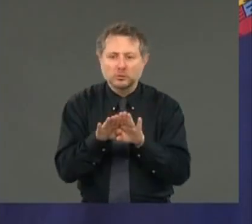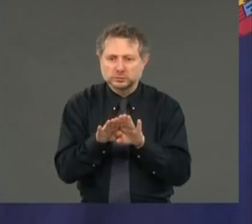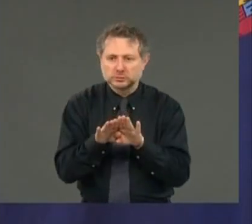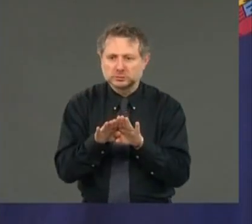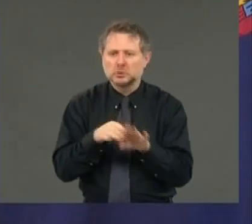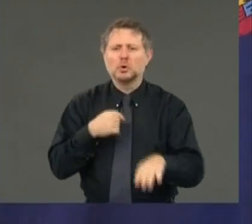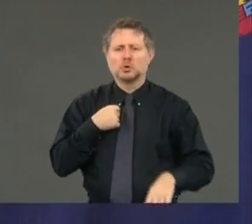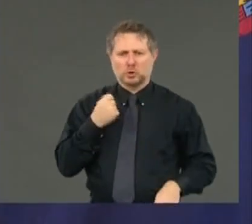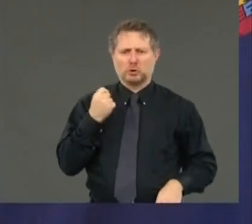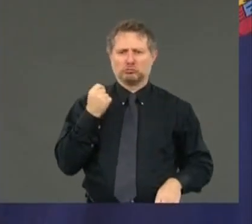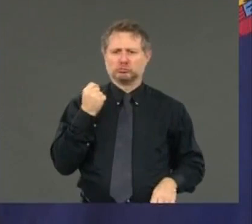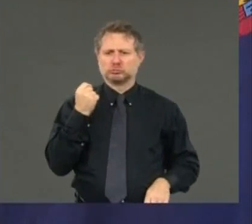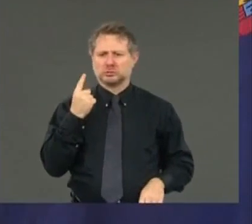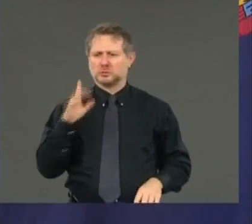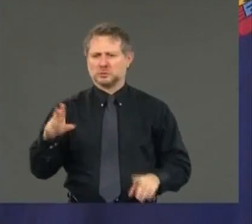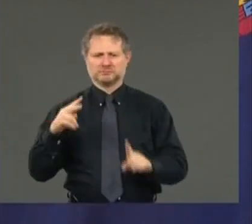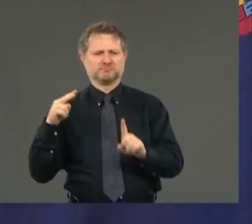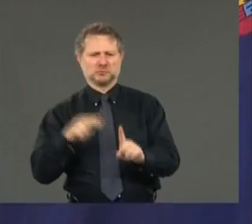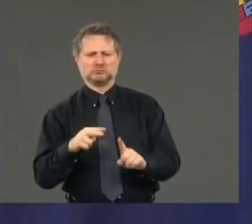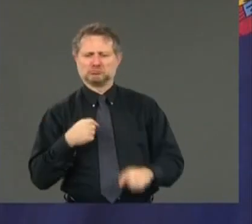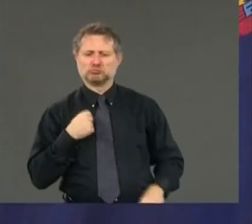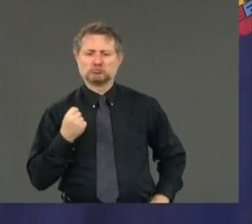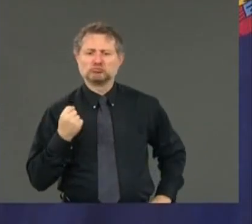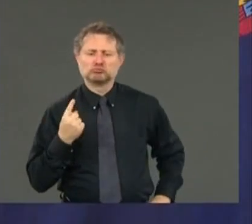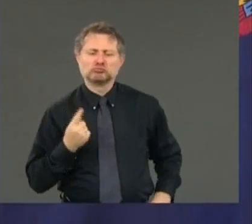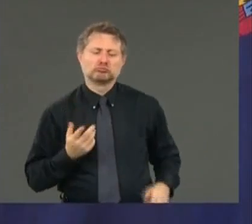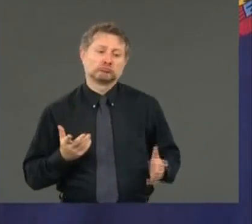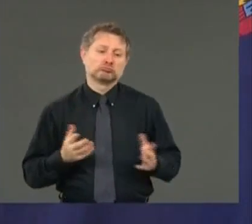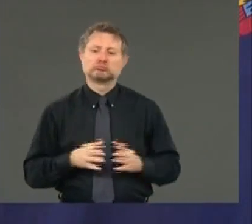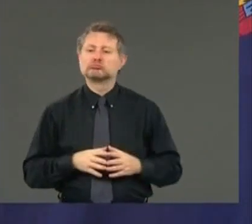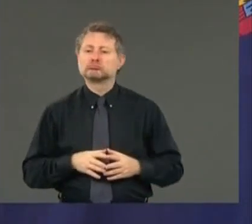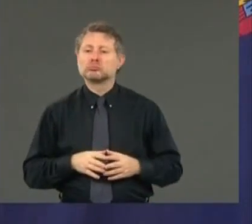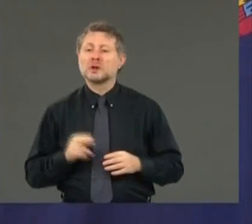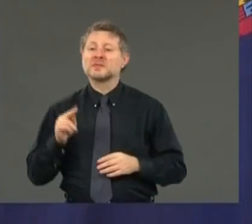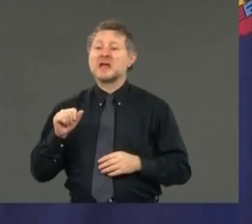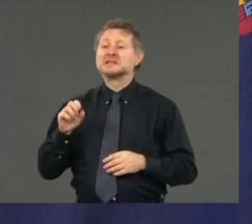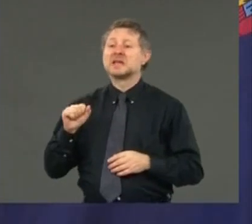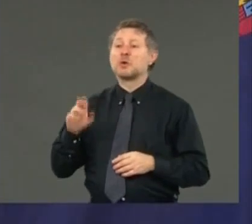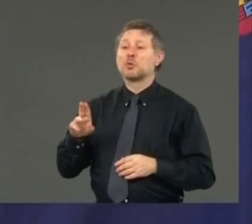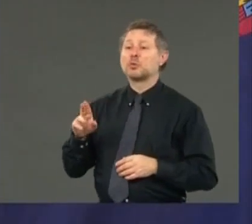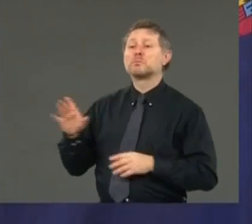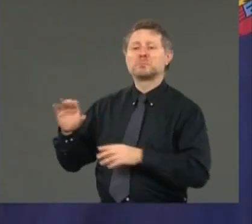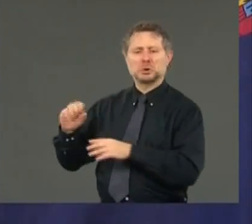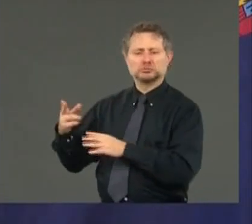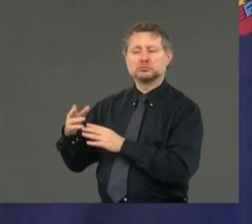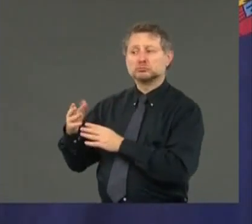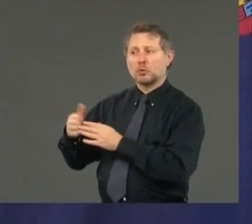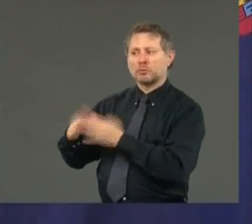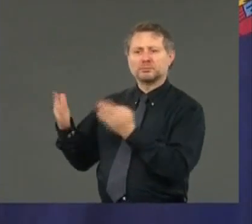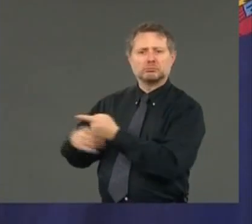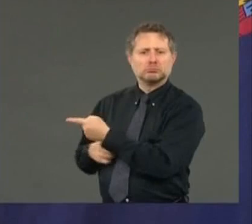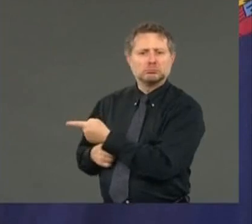LET I HAVE THE ABILITY TO OVERRIDE LOCAL POLICIES. THE POLICY IN THE CITY OF NEW YORK IS THAT THE BEACHES ARE CLOSED.